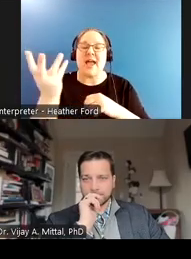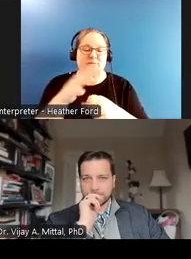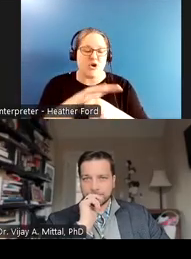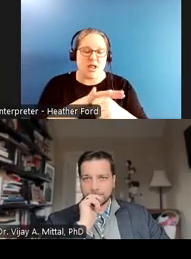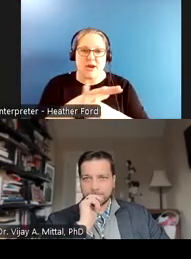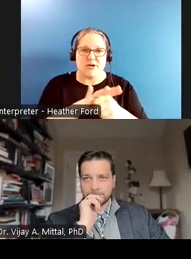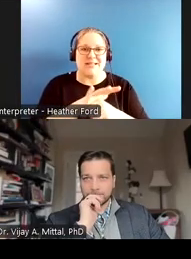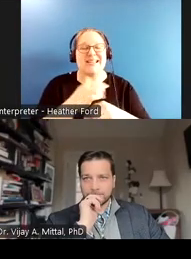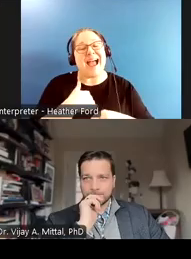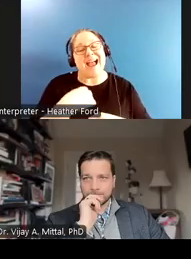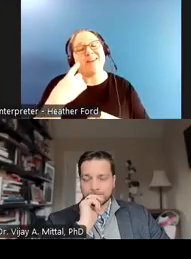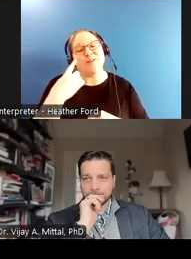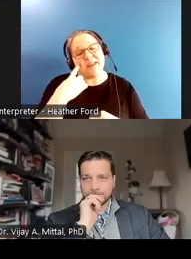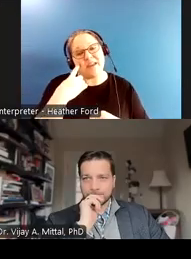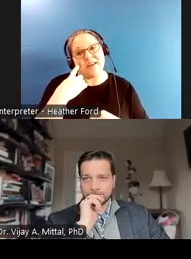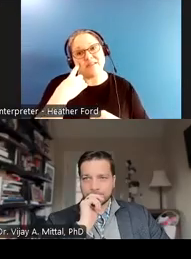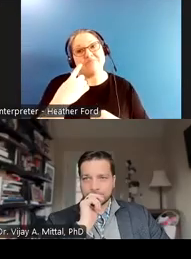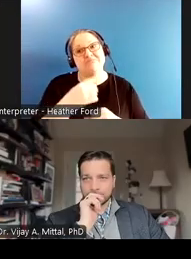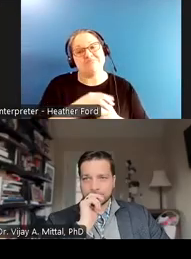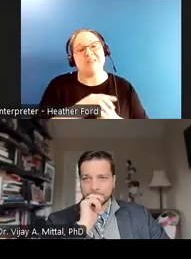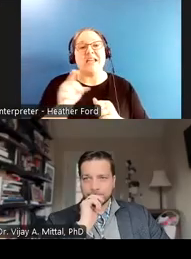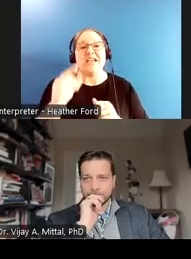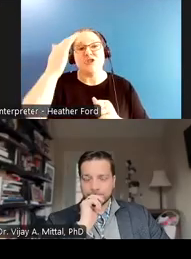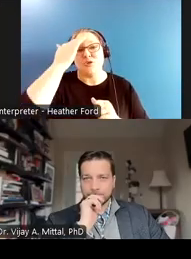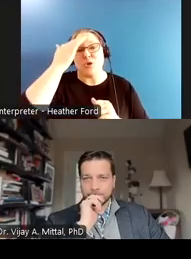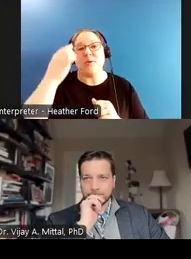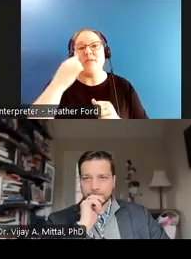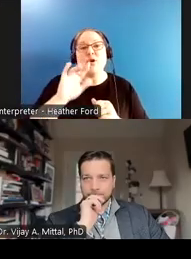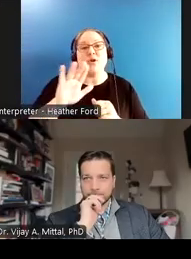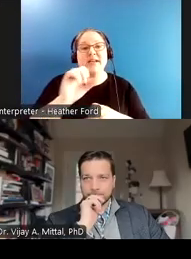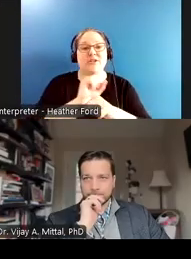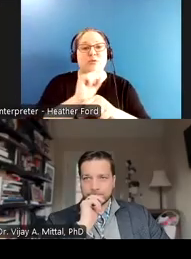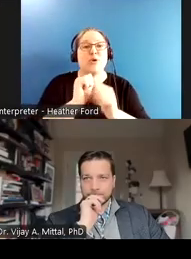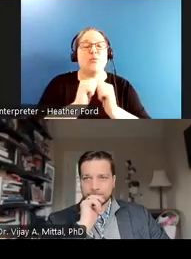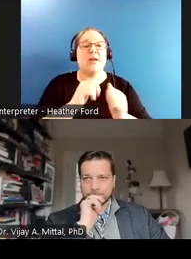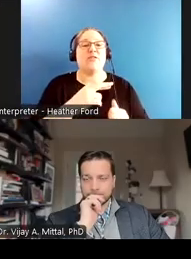to say that his he's most known for his work on risk for developing a psychotic disorder,